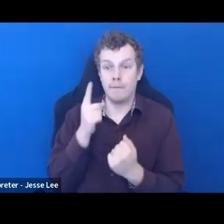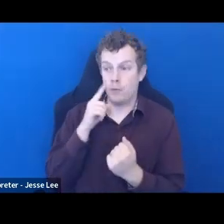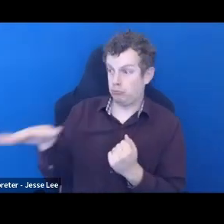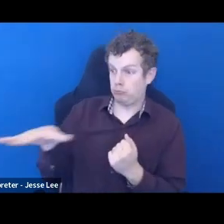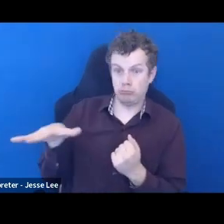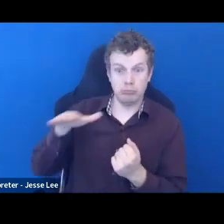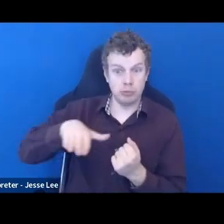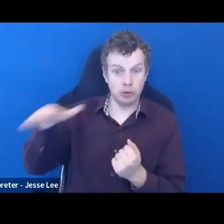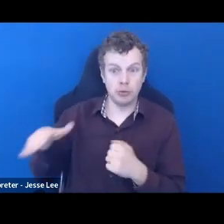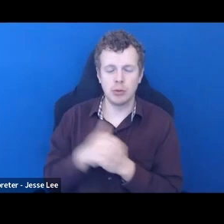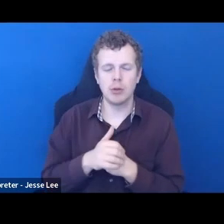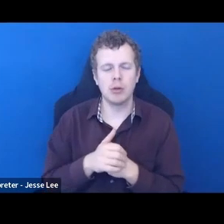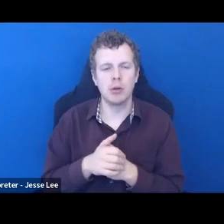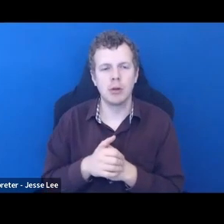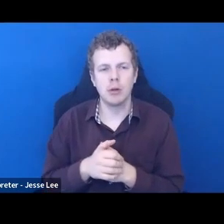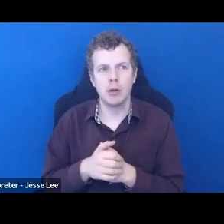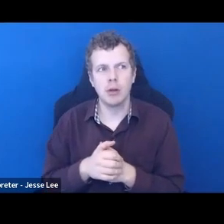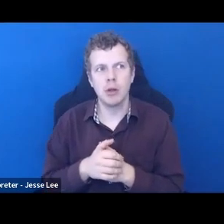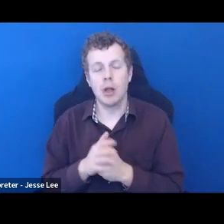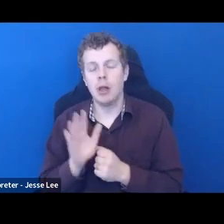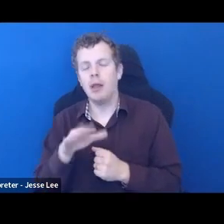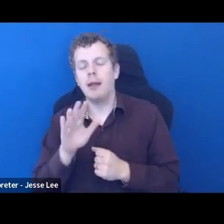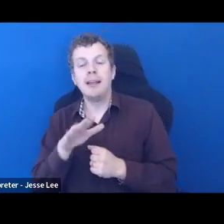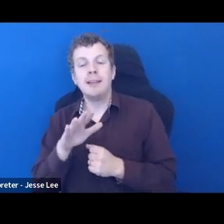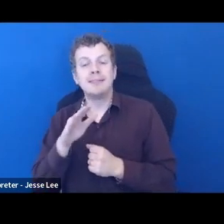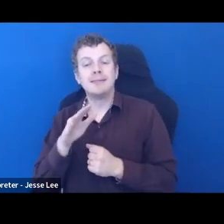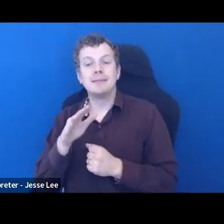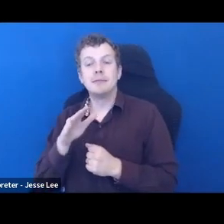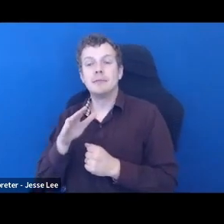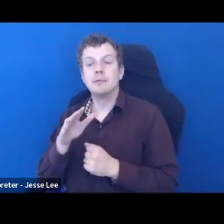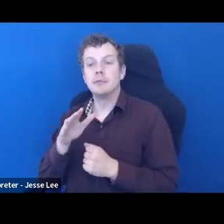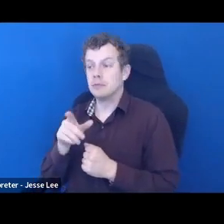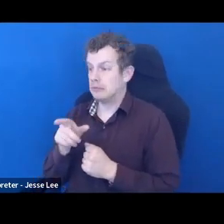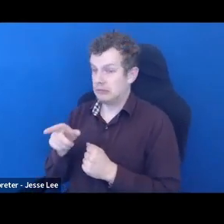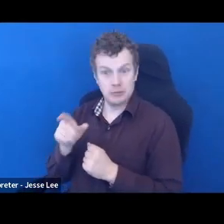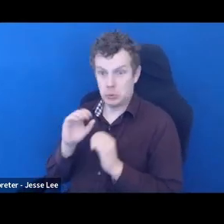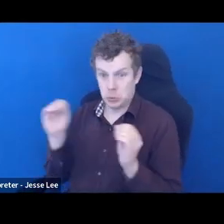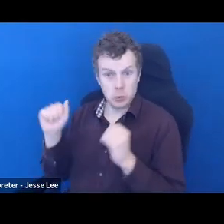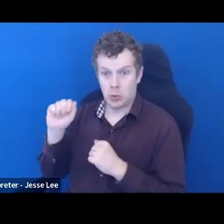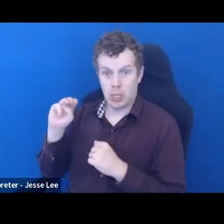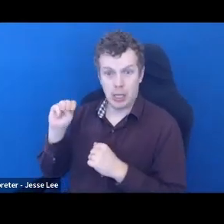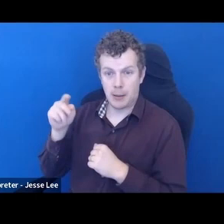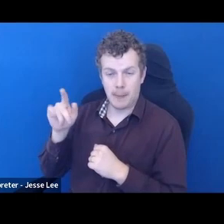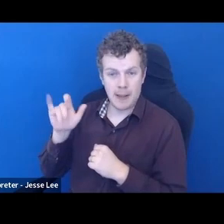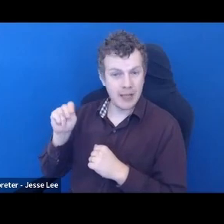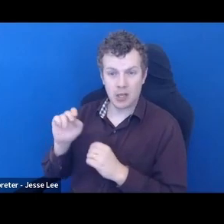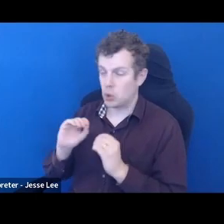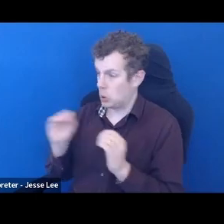where we might now provide amplification or any kind of device in infancy.